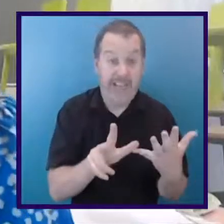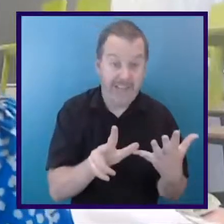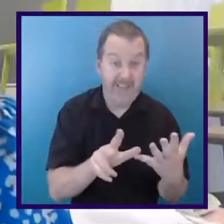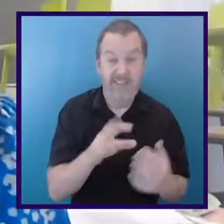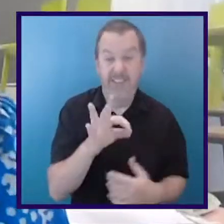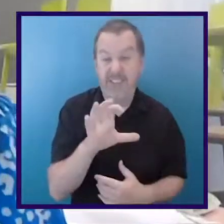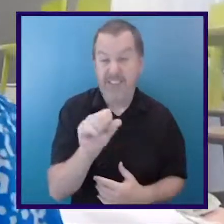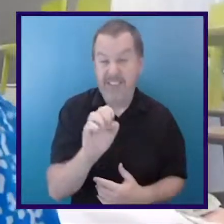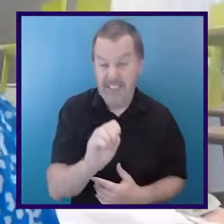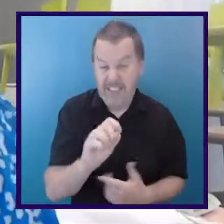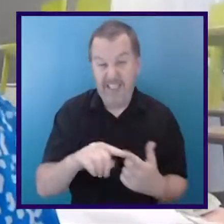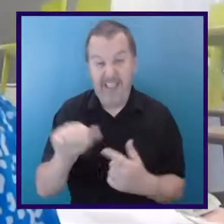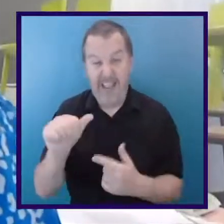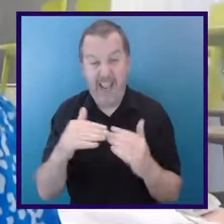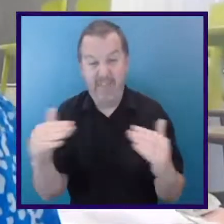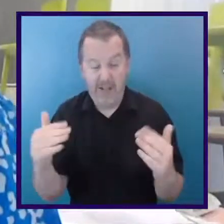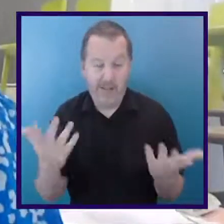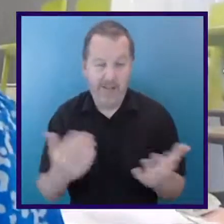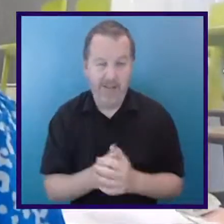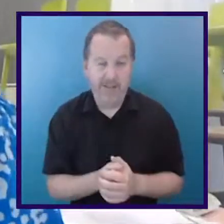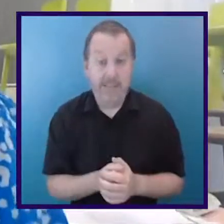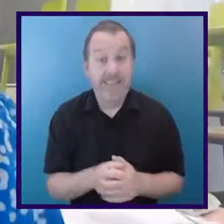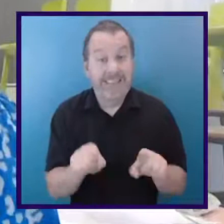have picked in the year 8 to GCSE and A level.